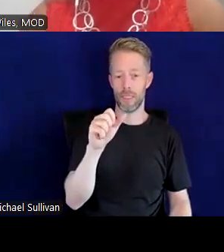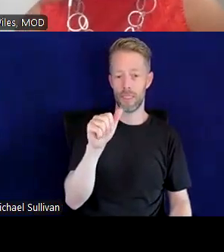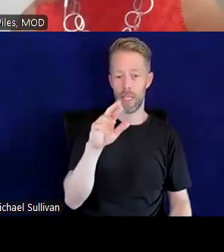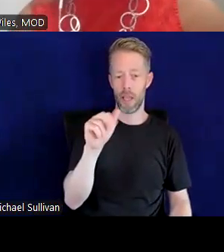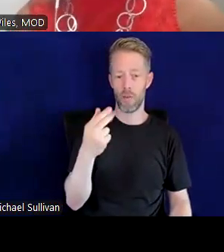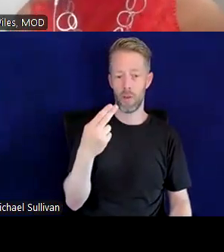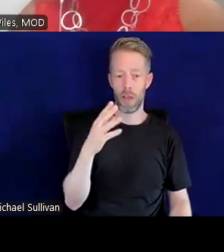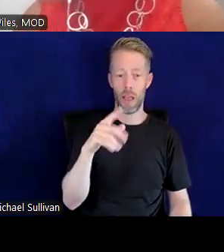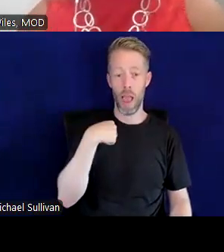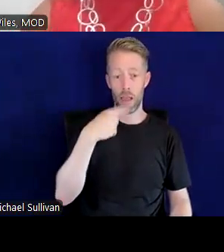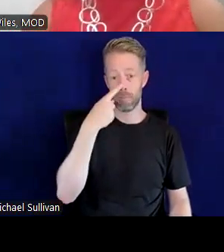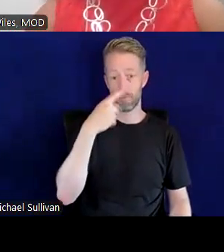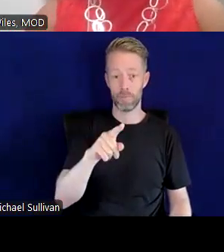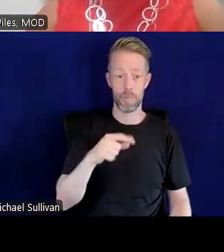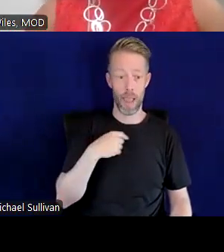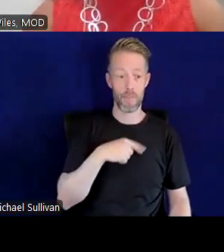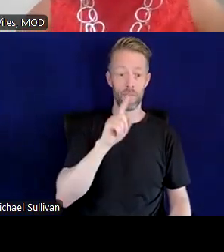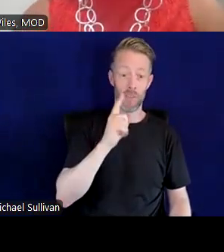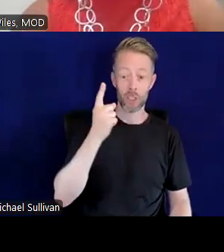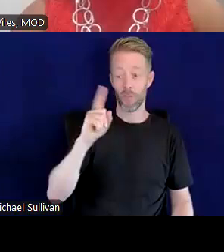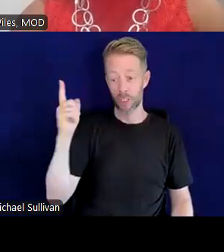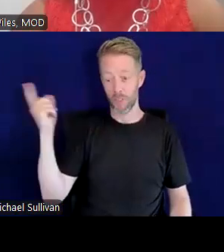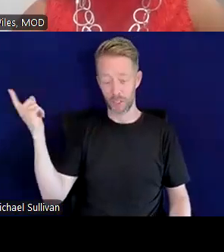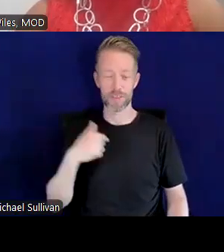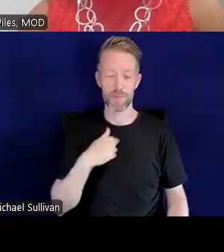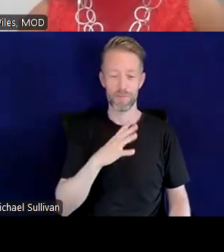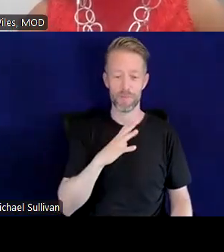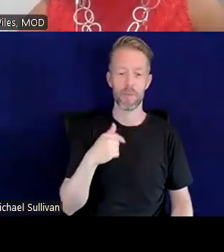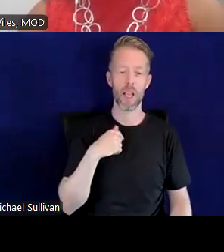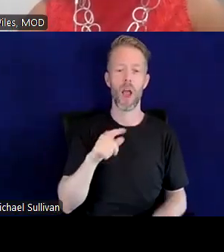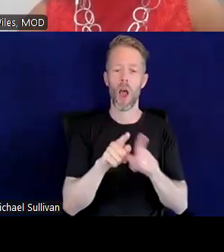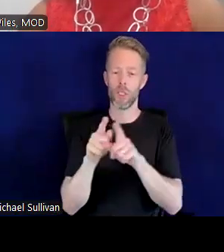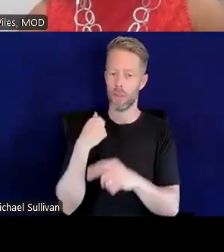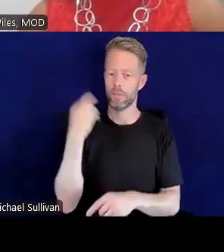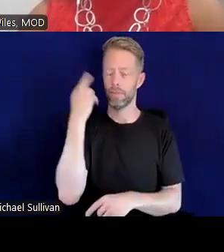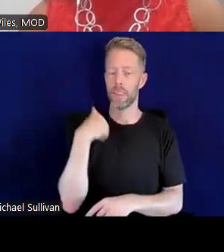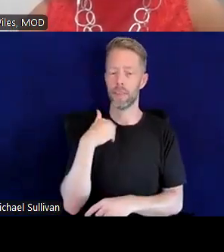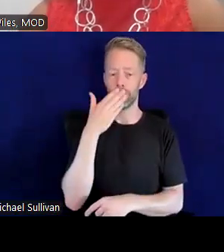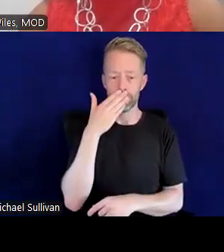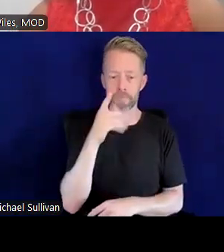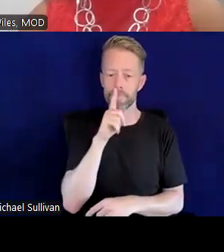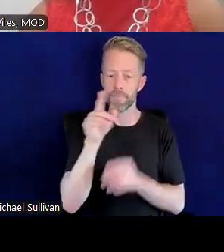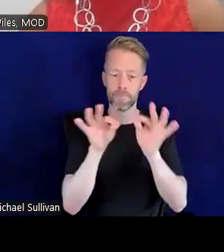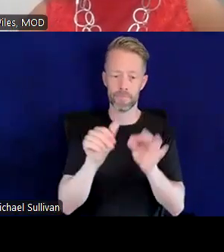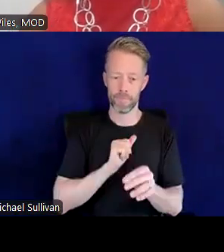in the pattern of going first. I'm also realizing I didn't give a great description of